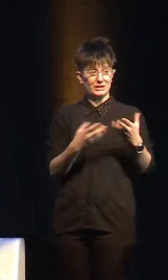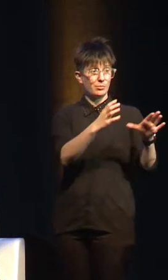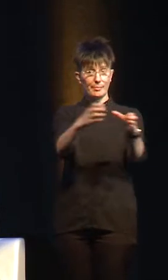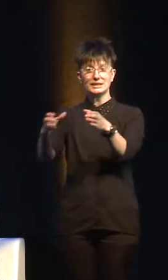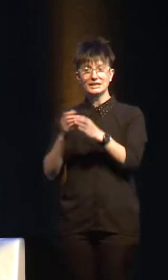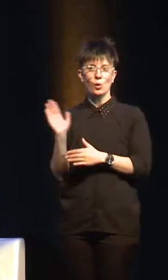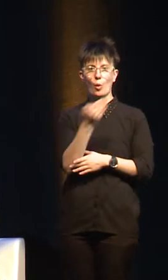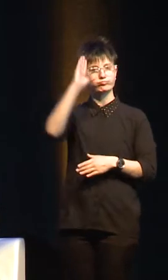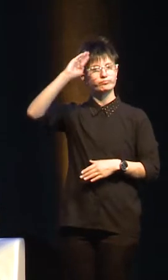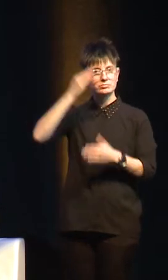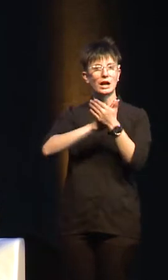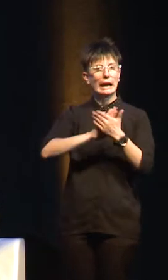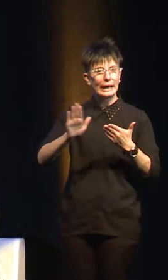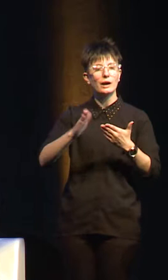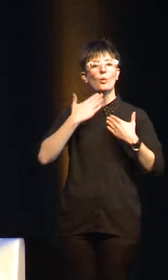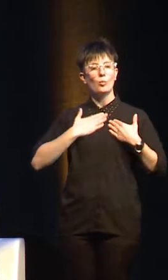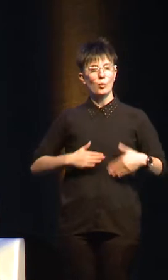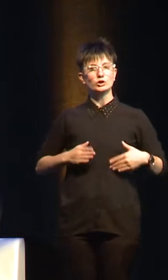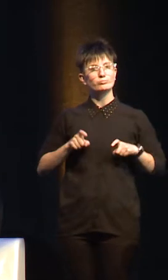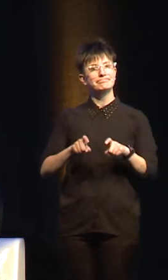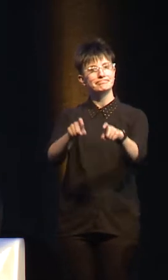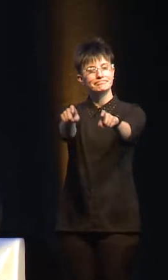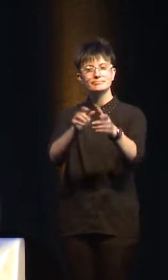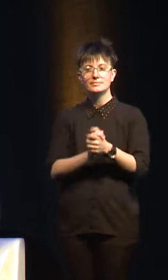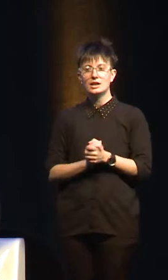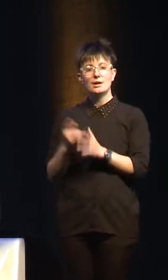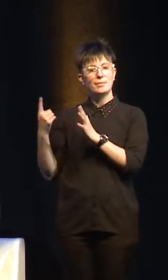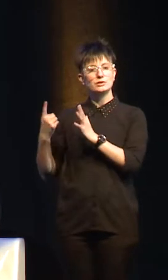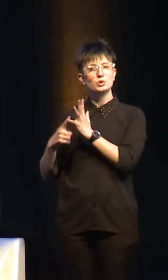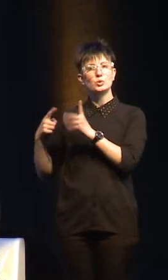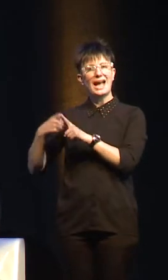I mean the UK is about a decade ahead, they passed the climate change act I think 11 years